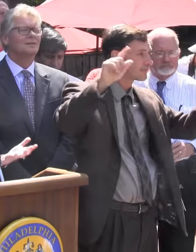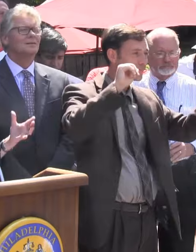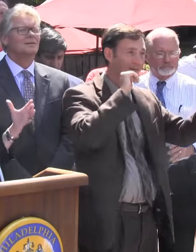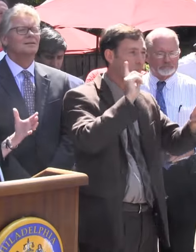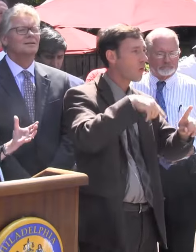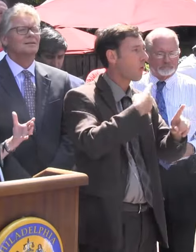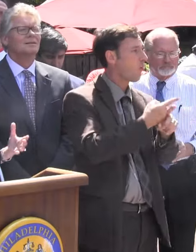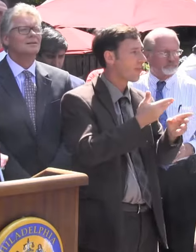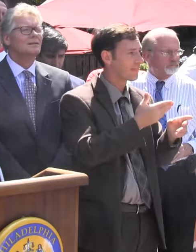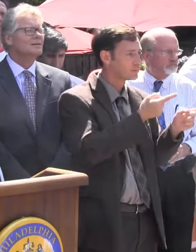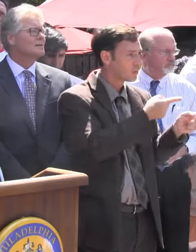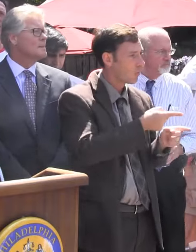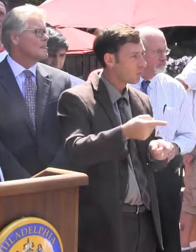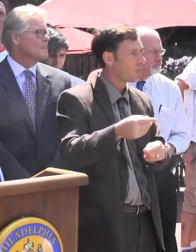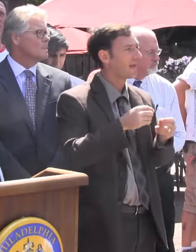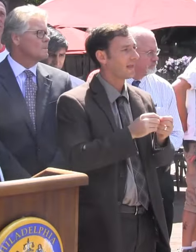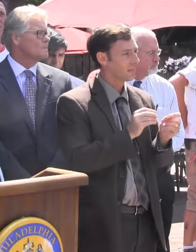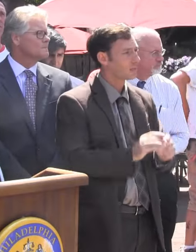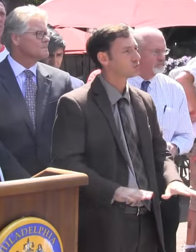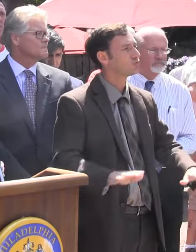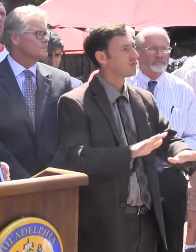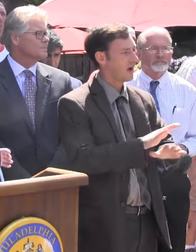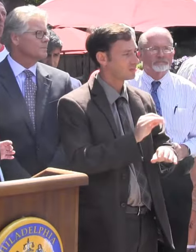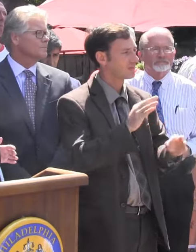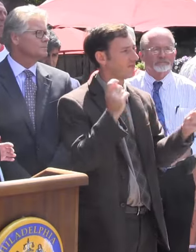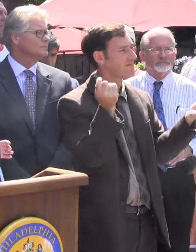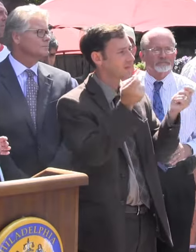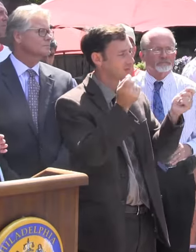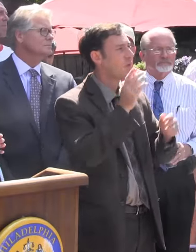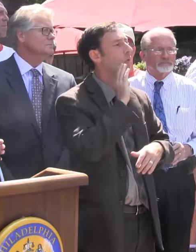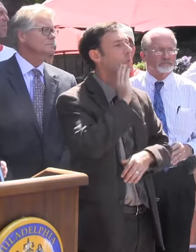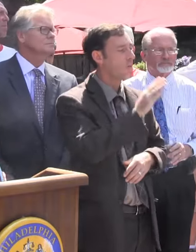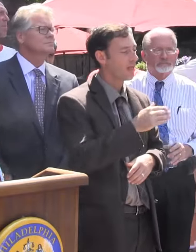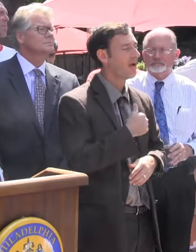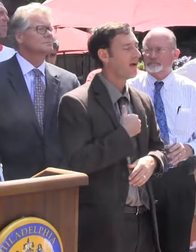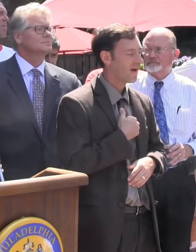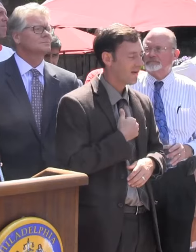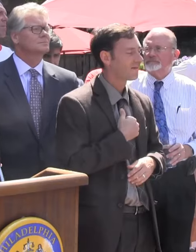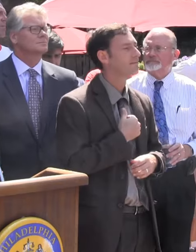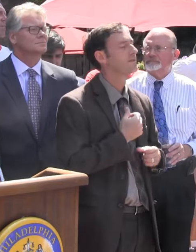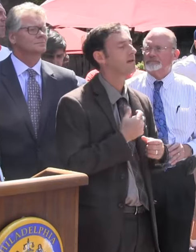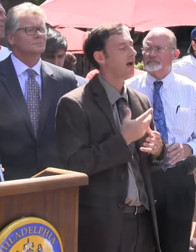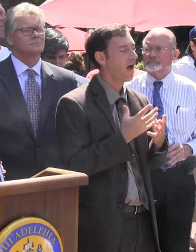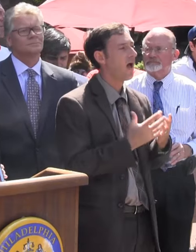events occurring within the festival grounds. There is going to be significant, significant